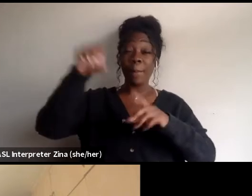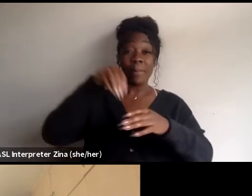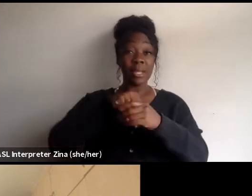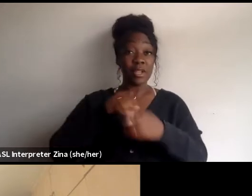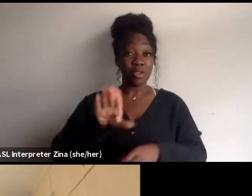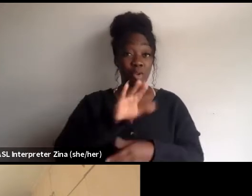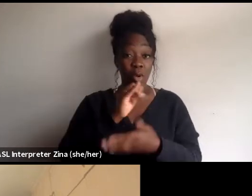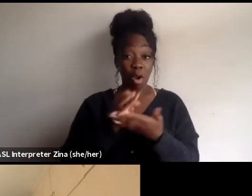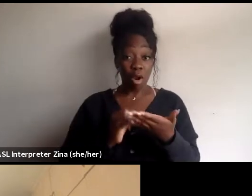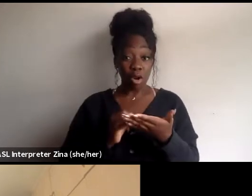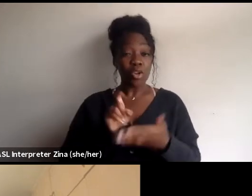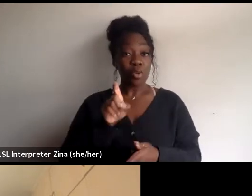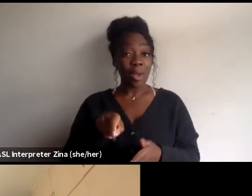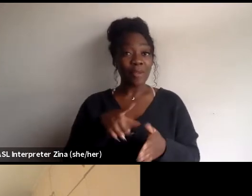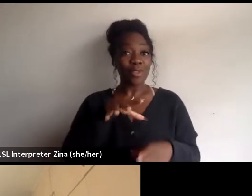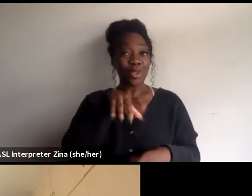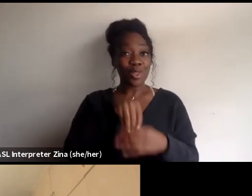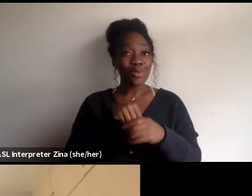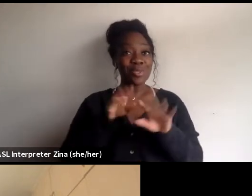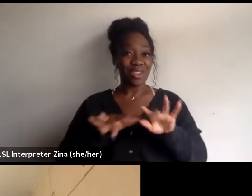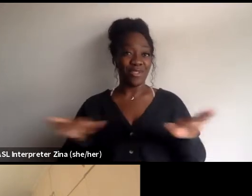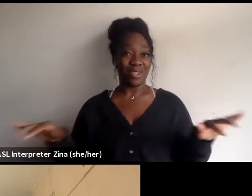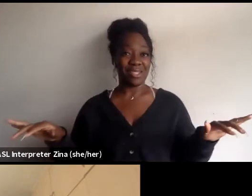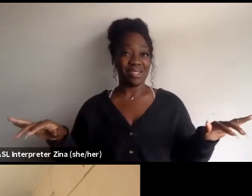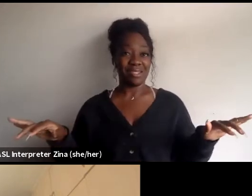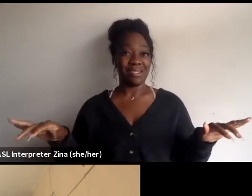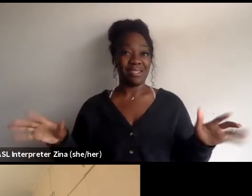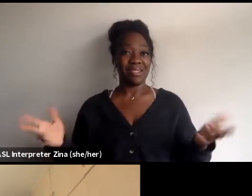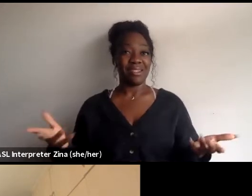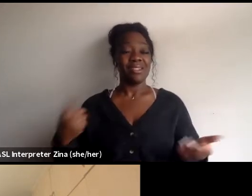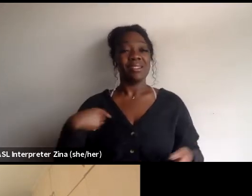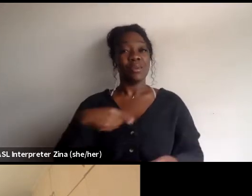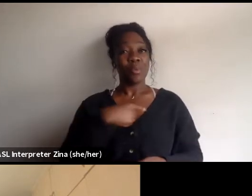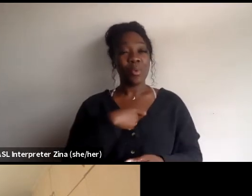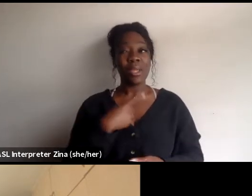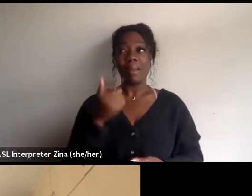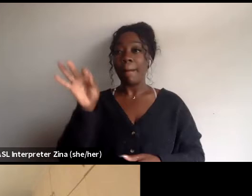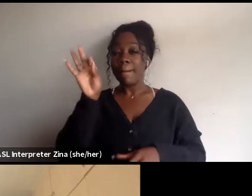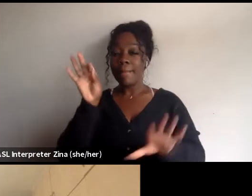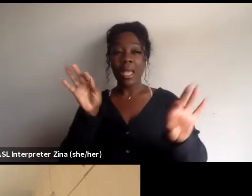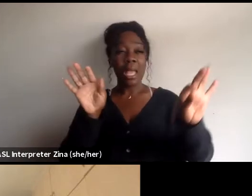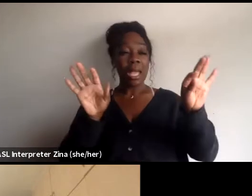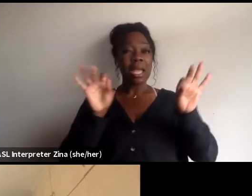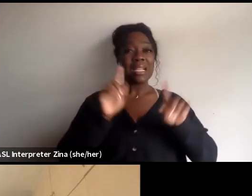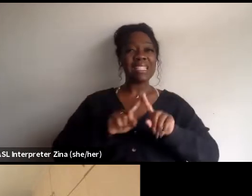you have to have diversity. And what we did is we took examples of what we call the dead white men.